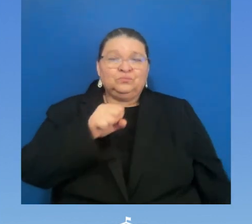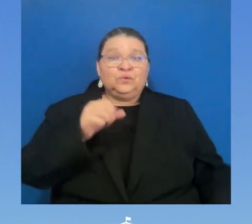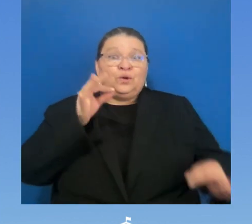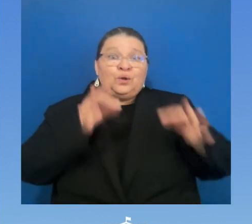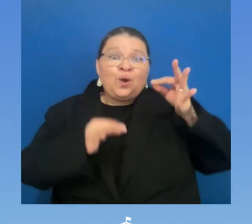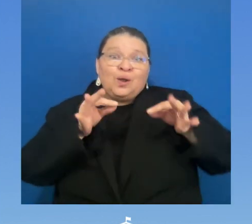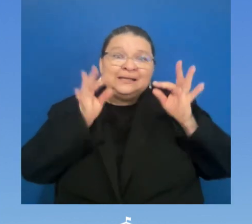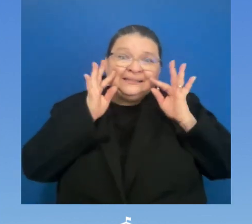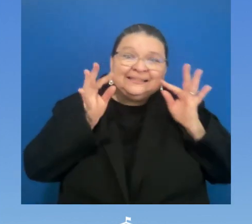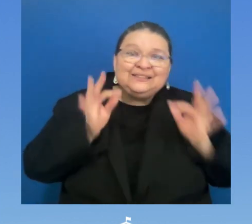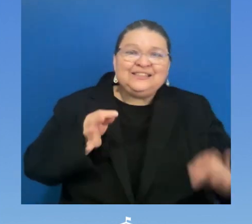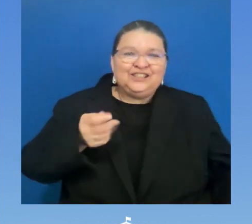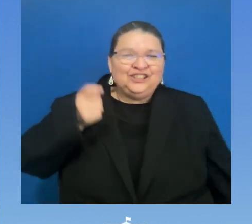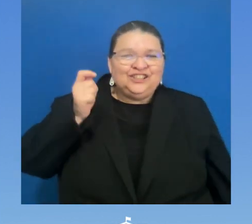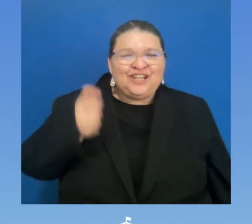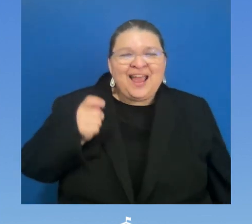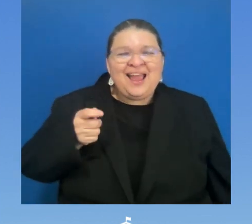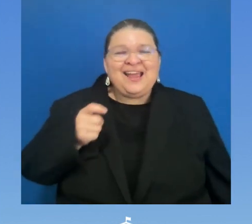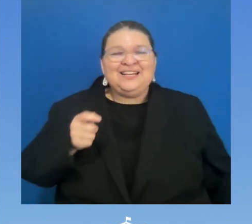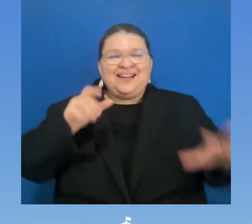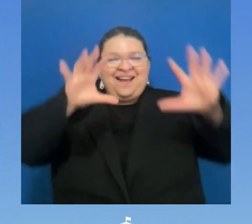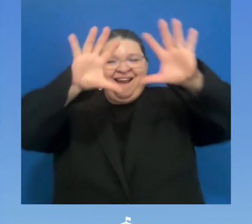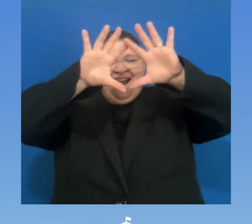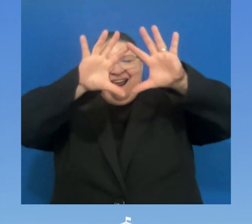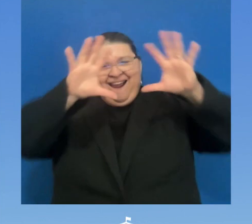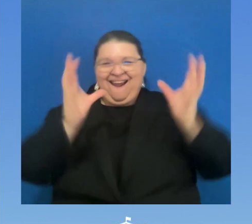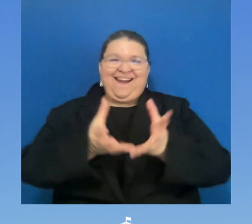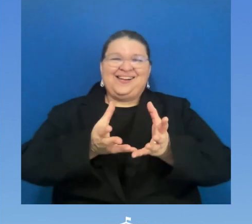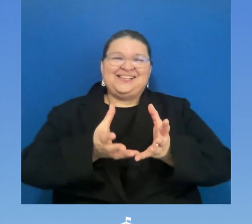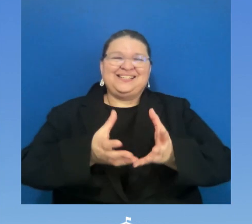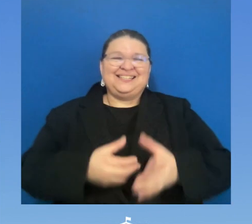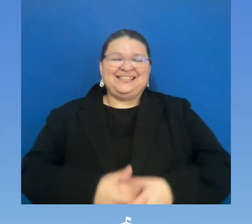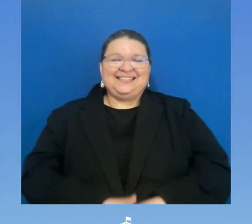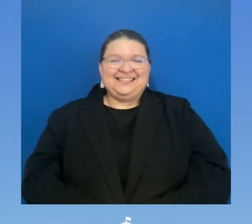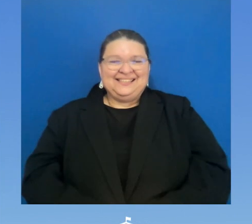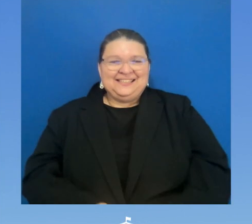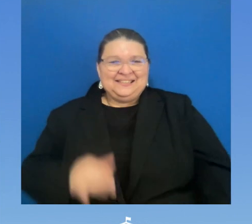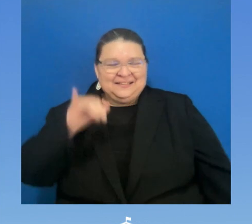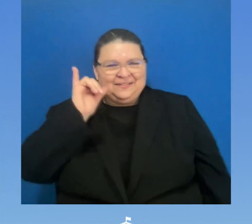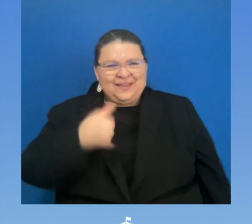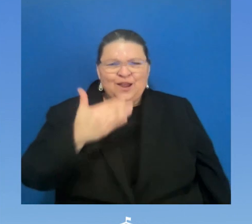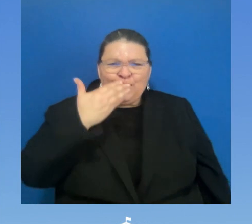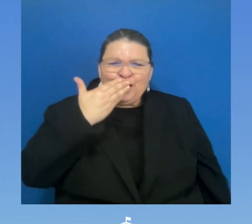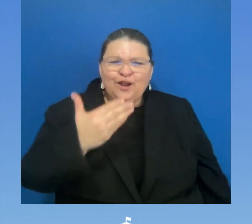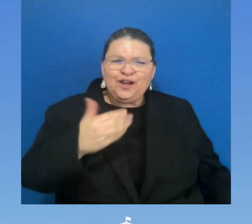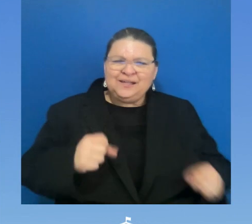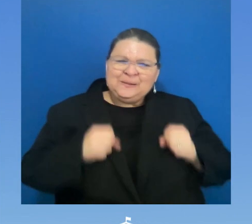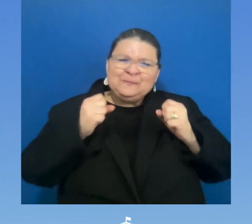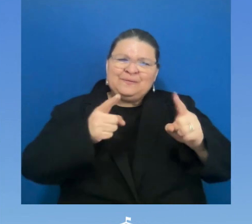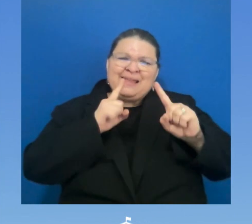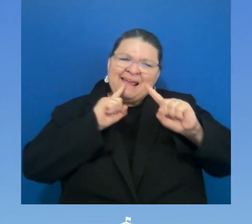Ms. Rapinoe: That was good off the fly. The Vice President: That was good off the fly, right? I knew there would be some -- I mean, it's --